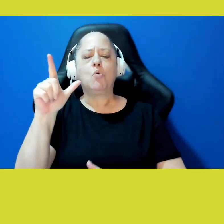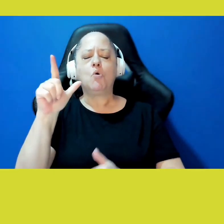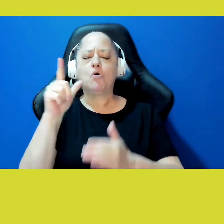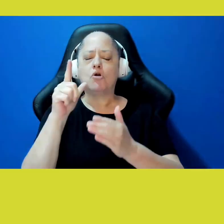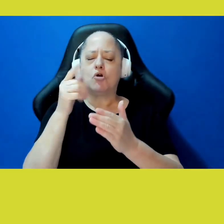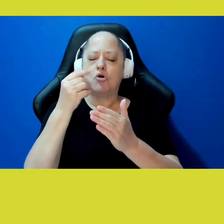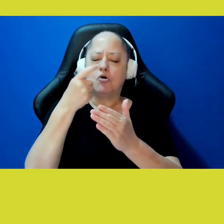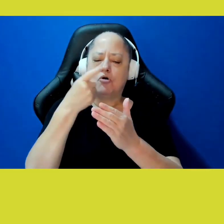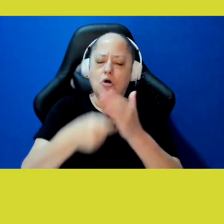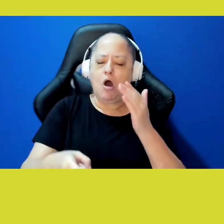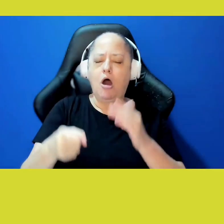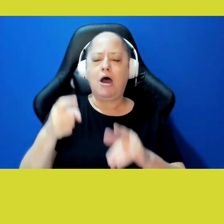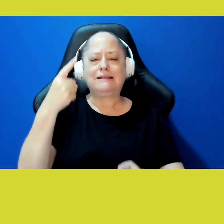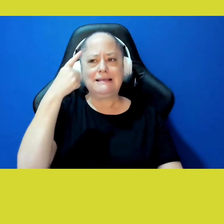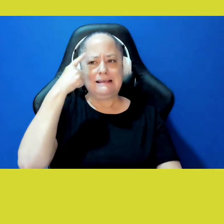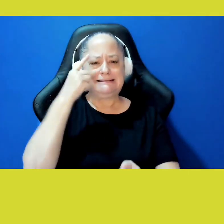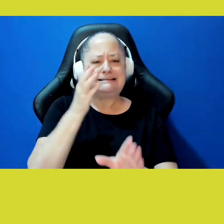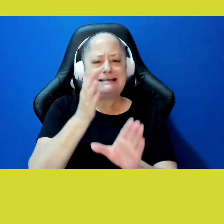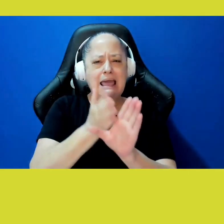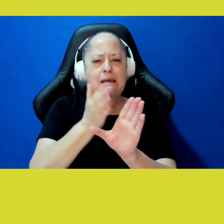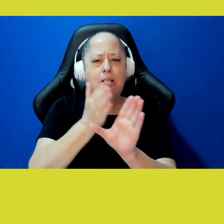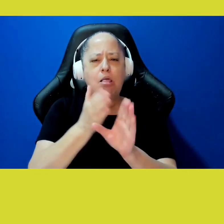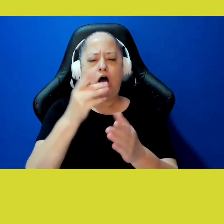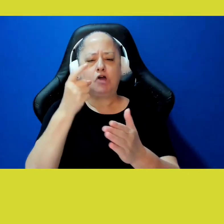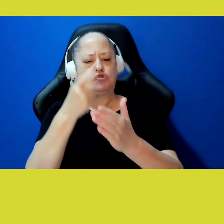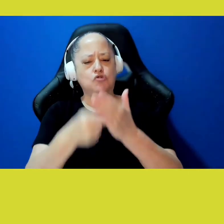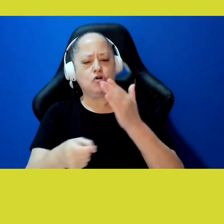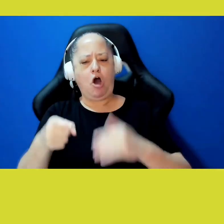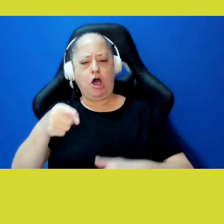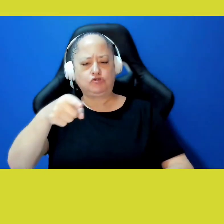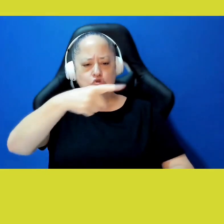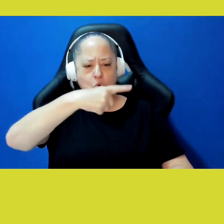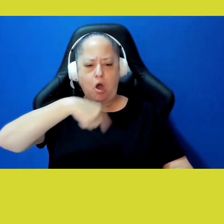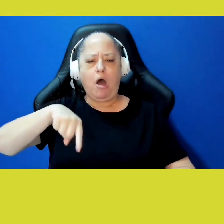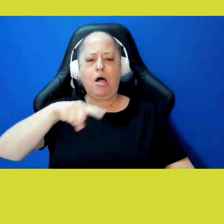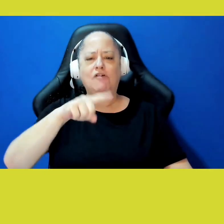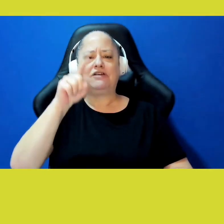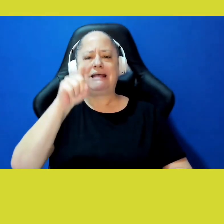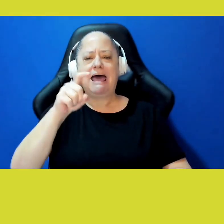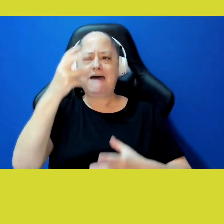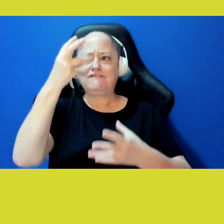cost to all of us having to think about, are we going